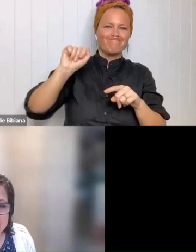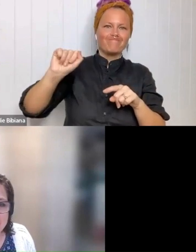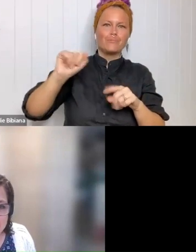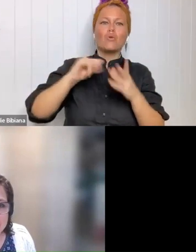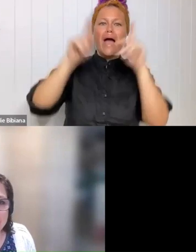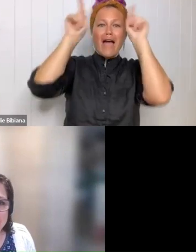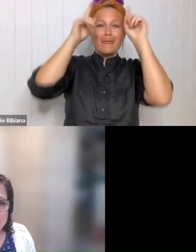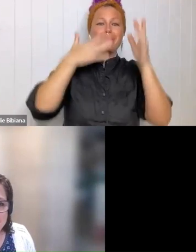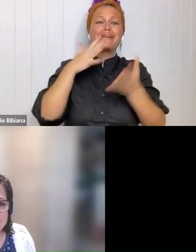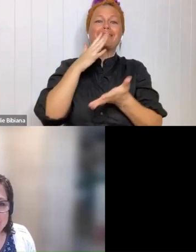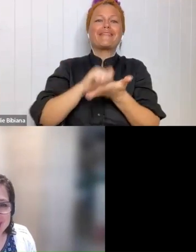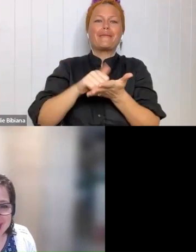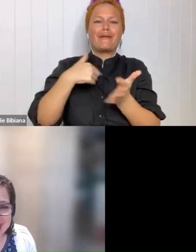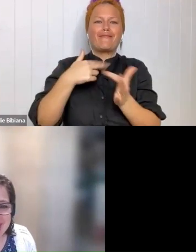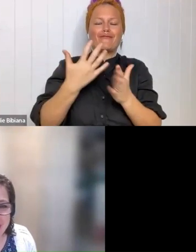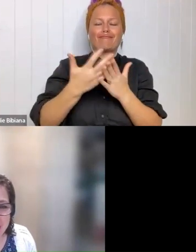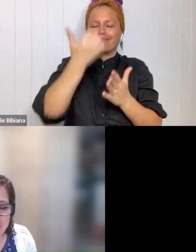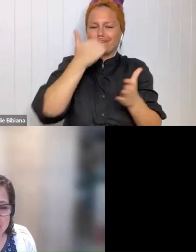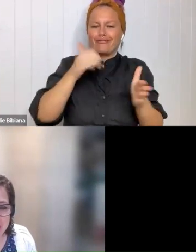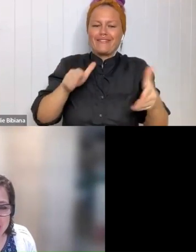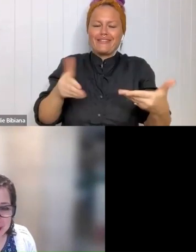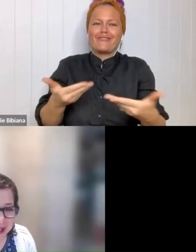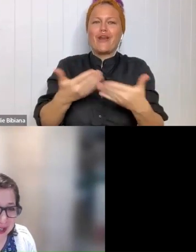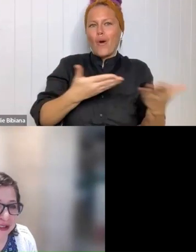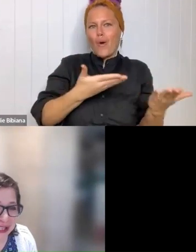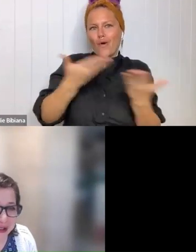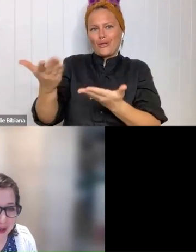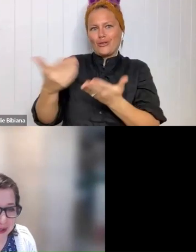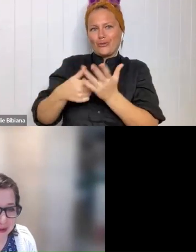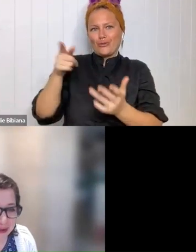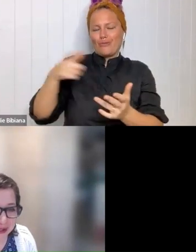that very brief introduction. Now over to you because I know there's so much more